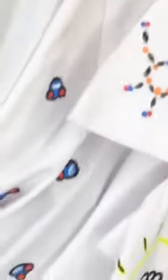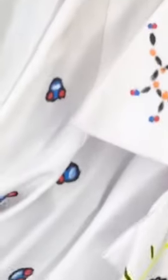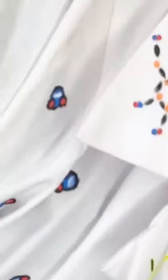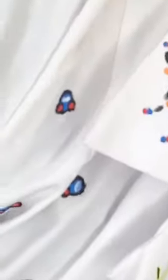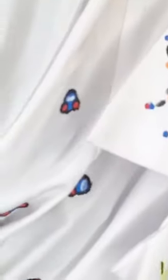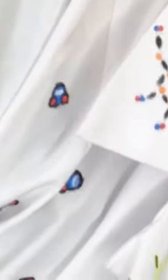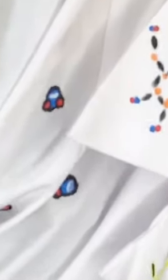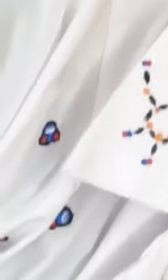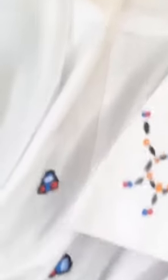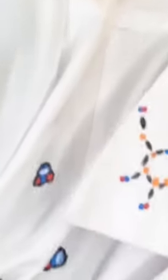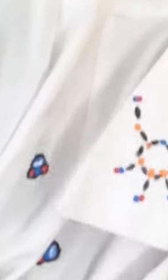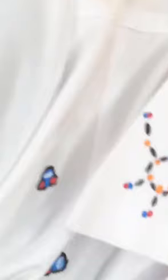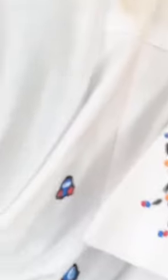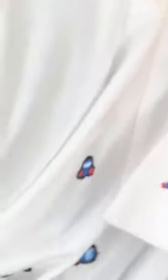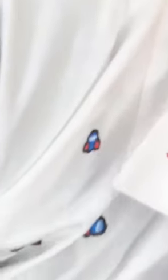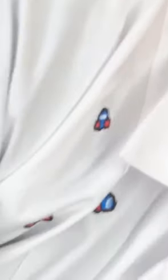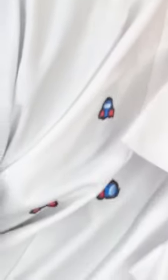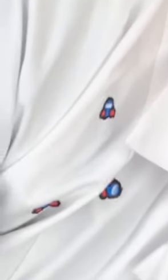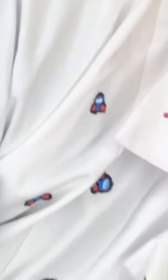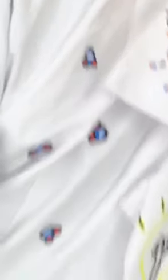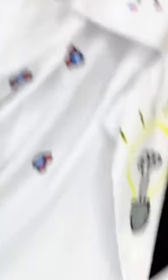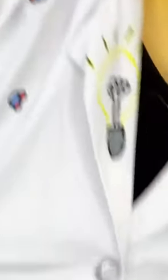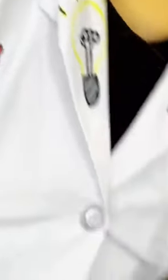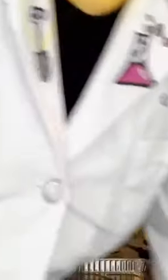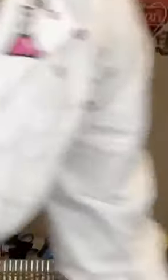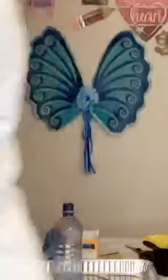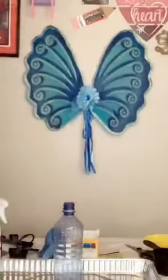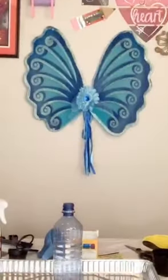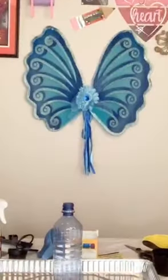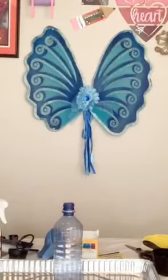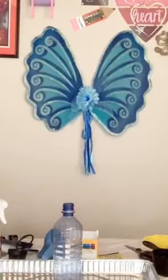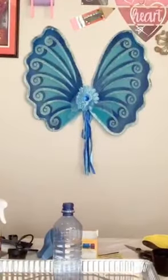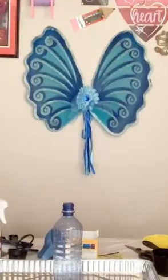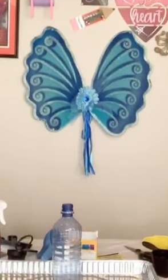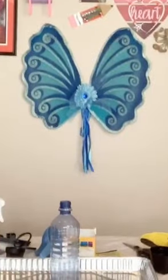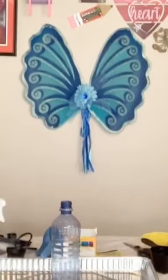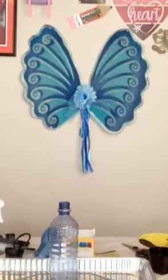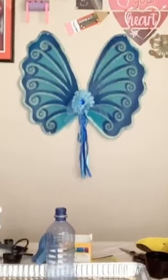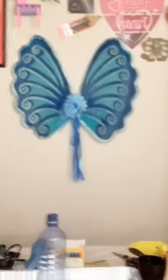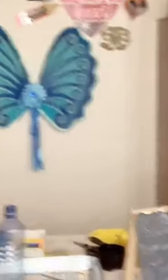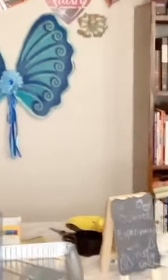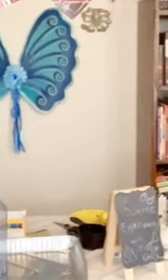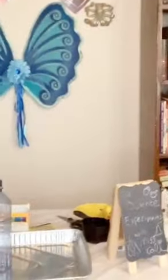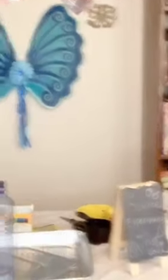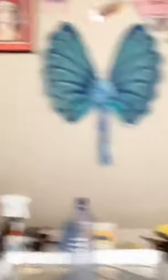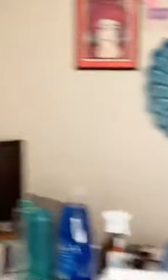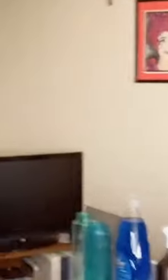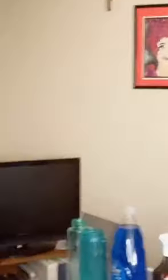bit! So you can see the scientists! Oh, there we go!